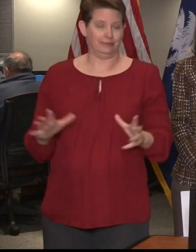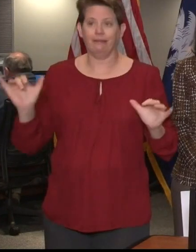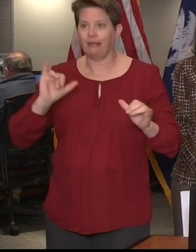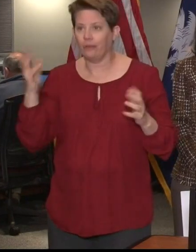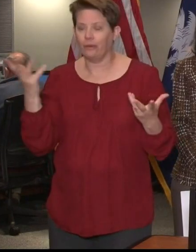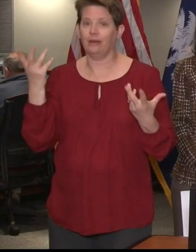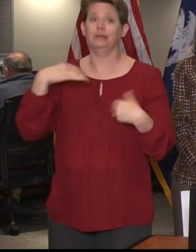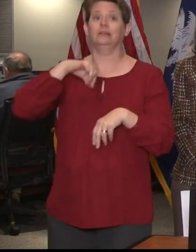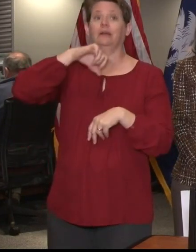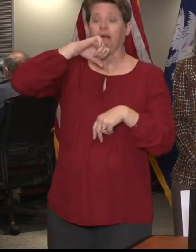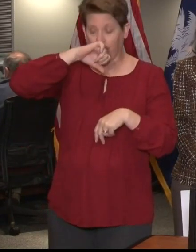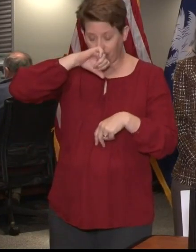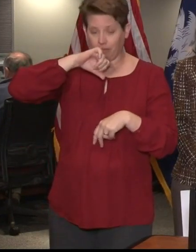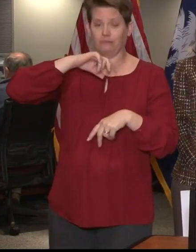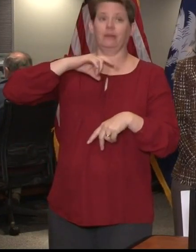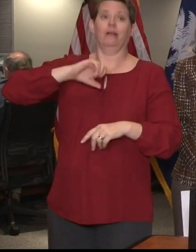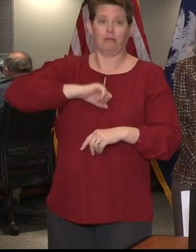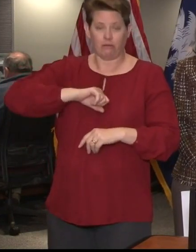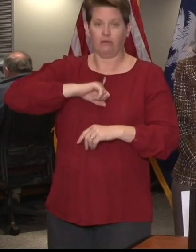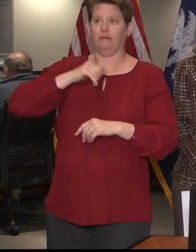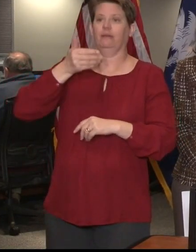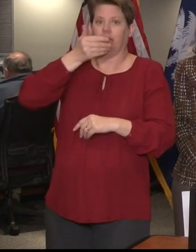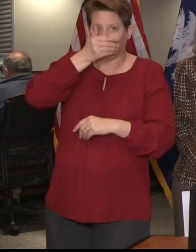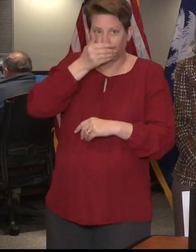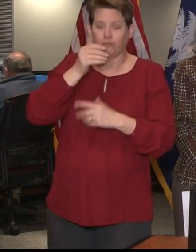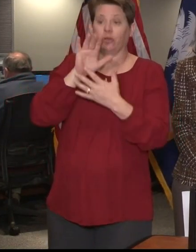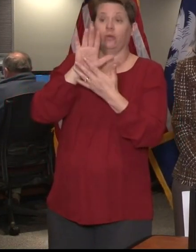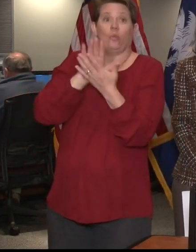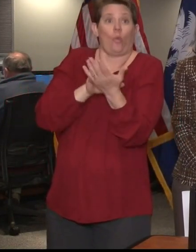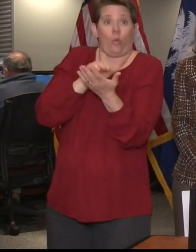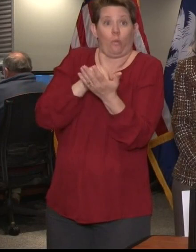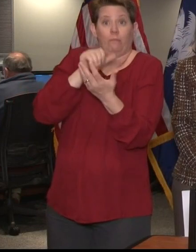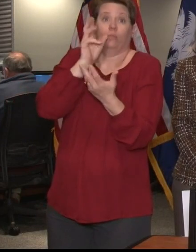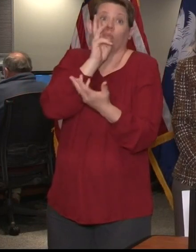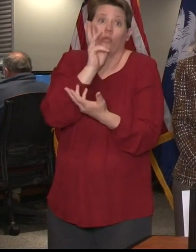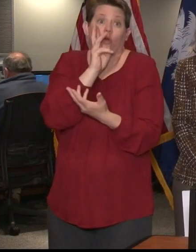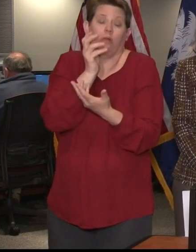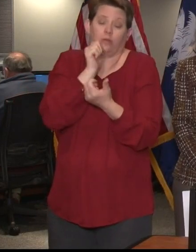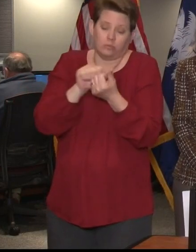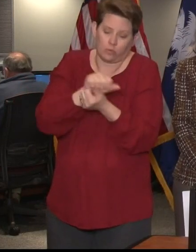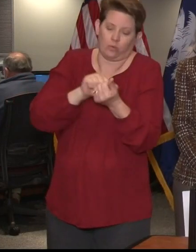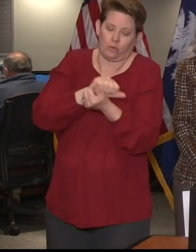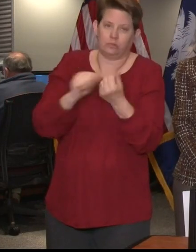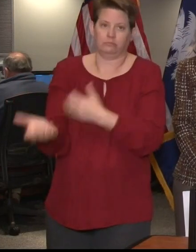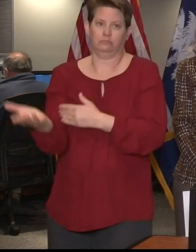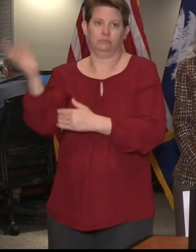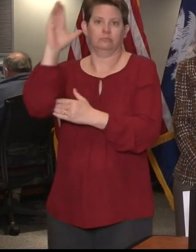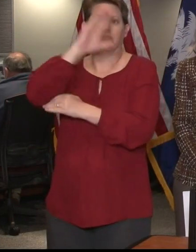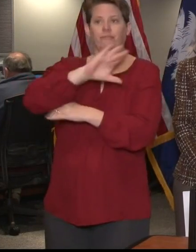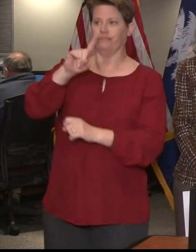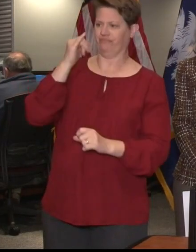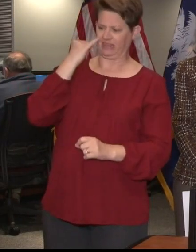RECOMMENDATIONS AND INFORMATION PROVIDED BY OFFICIAL SOURCES AND RECOMMENDATIONS AND INFORMATION PROVIDED BY OFFICIAL SOURCES AND YOU RECOMMENDATIONS AND INFORMATION PROVIDED BY OFFICIAL SOURCES AND YOU HAVE RECOMMENDATIONS AND INFORMATION PROVIDED BY OFFICIAL SOURCES AND YOU HAVE ALL RECOMMENDATIONS AND INFORMATION PROVIDED BY OFFICIAL SOURCES AND YOU HAVE ALL HEARD4@ RECOMMENDATIONS AND INFORMATION PROVIDED BY OFFICIAL SOURCES AND YOU HAVE ALL HEARD4@ IT RECOMMENDATIONS AND INFORMATION PROVIDED BY OFFICIAL SOURCES AND YOU HAVE ALL HEARD4@ IT AND RECOMMENDATIONS AND INFORMATION PROVIDED BY OFFICIAL SOURCES AND YOU HAVE ALL HEARD4@ IT AND SEE PROVIDED BY OFFICIAL SOURCES AND YOU HAVE ALL HEARD4@ IT AND SEE PROVIDED BY OFFICIAL SOURCES AND YOU HAVE ALL HEARD4@ IT AND SEE IT PROVIDED BY OFFICIAL SOURCES AND YOU HAVE ALL HEARD4@ IT AND SEE IT OVER PROVIDED BY OFFICIAL SOURCES AND YOU HAVE ALL HEARD4@ IT AND SEE IT OVER AND PROVIDED BY OFFICIAL SOURCES AND YOU HAVE ALL HEARD4@ IT AND SEE IT OVER AND OVER. YOU HAVE ALL HEARD4@ IT AND SEE IT OVER AND OVER. YOU HAVE ALL HEARD4@ IT AND SEE IT OVER AND OVER. COVER YOU HAVE ALL HEARD4@ IT AND SEE IT OVER AND OVER. COVER YOUR YOU HAVE ALL HEARD4@ IT AND SEE IT OVER AND OVER. COVER YOUR COUGH YOU HAVE ALL HEARD4@ IT AND SEE IT OVER AND OVER. COVER YOUR COUGH OR4@ YOU HAVE ALL HEARD4@ IT AND SEE IT OVER AND OVER. COVER YOUR COUGH OR4@ SNEEZES, IT OVER AND OVER. COVER YOUR COUGH OR4@ SNEEZES, @